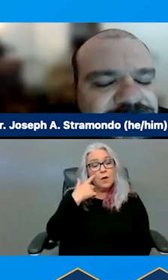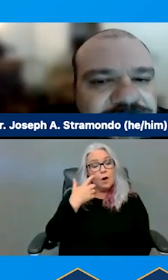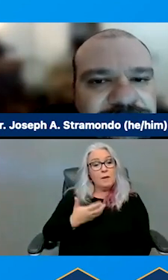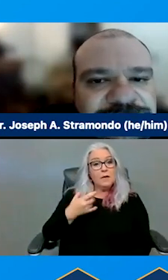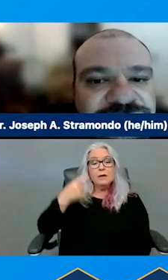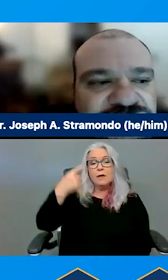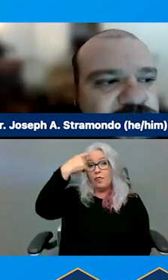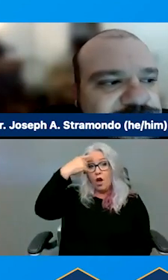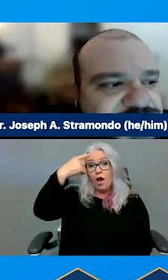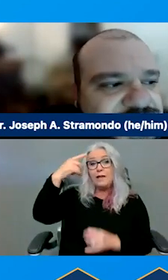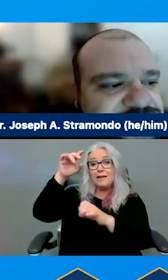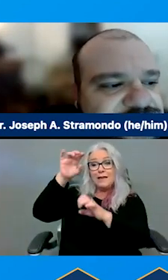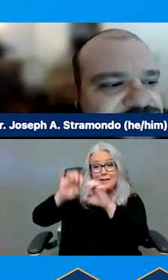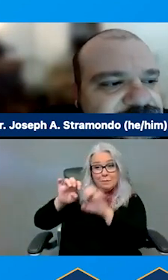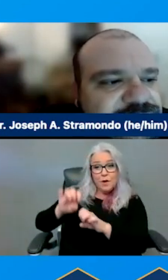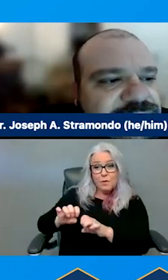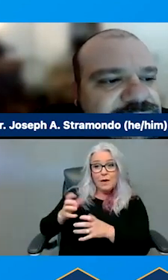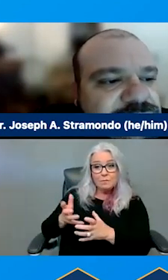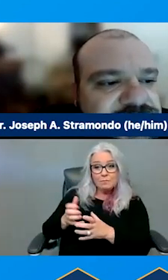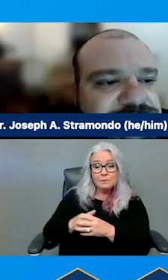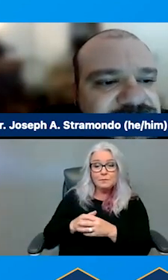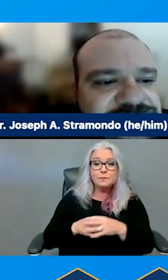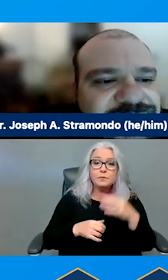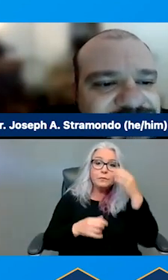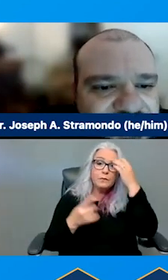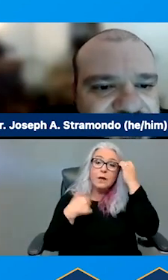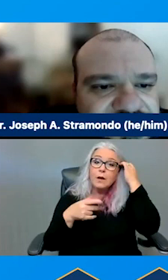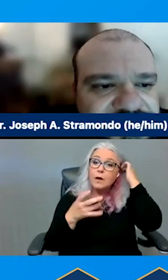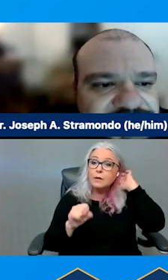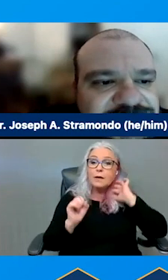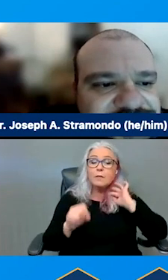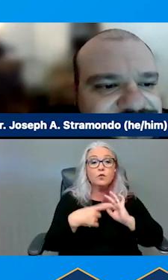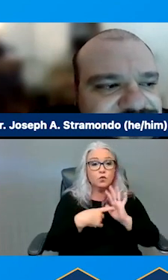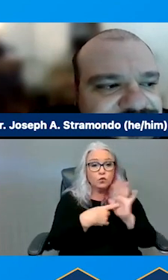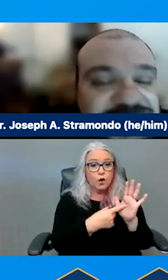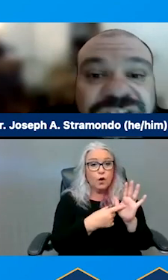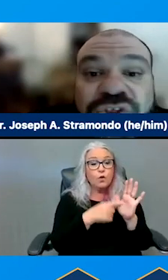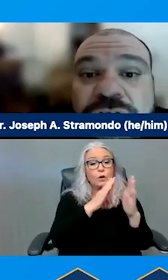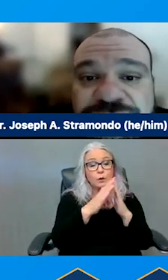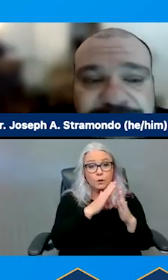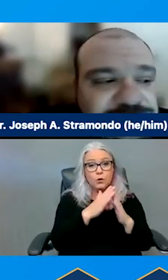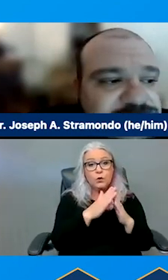here. Right. To show that community-based care can exist